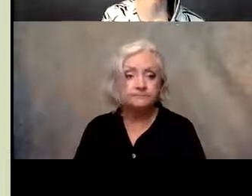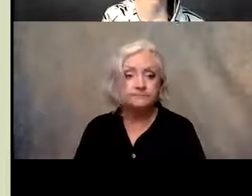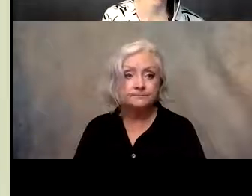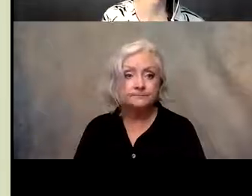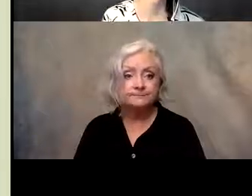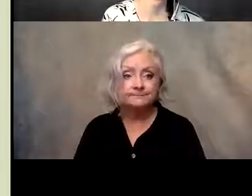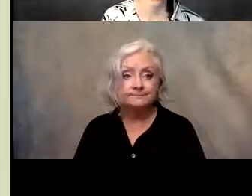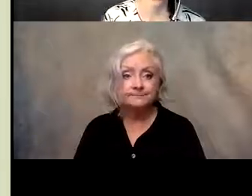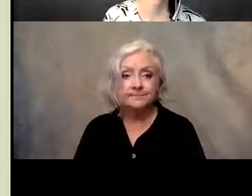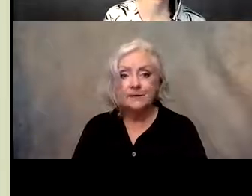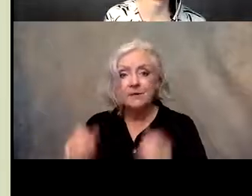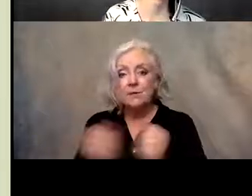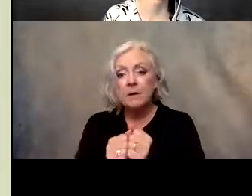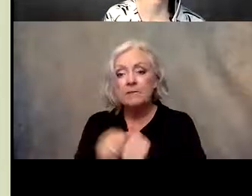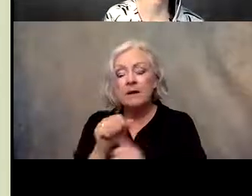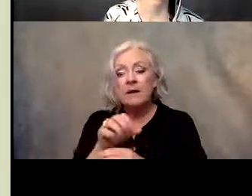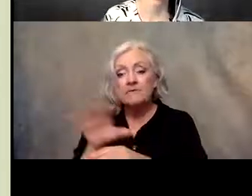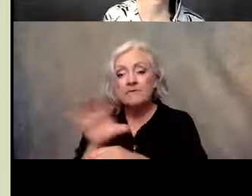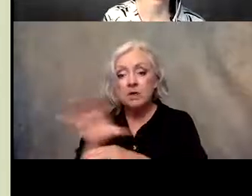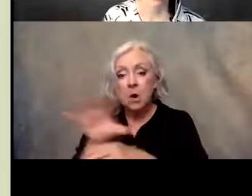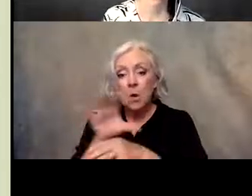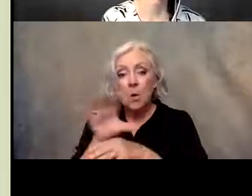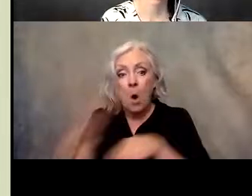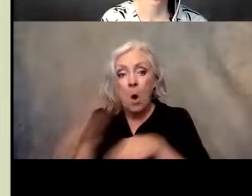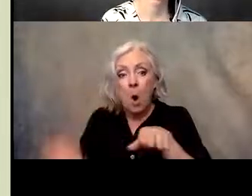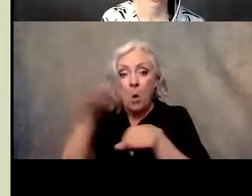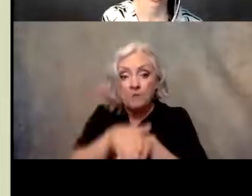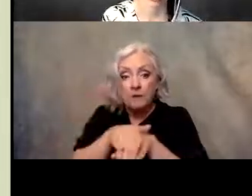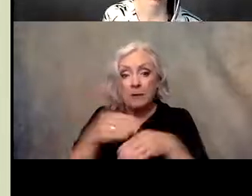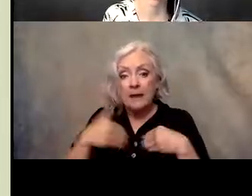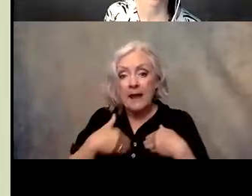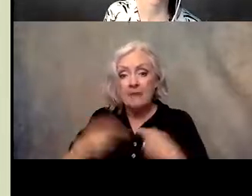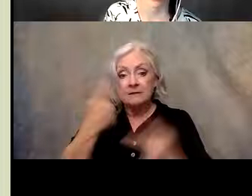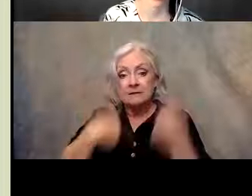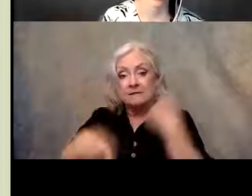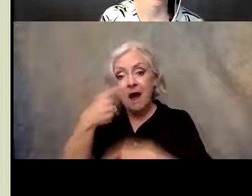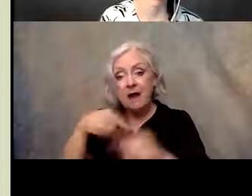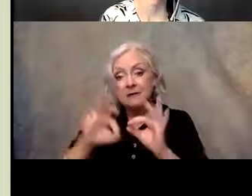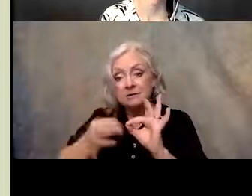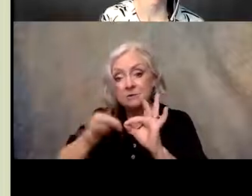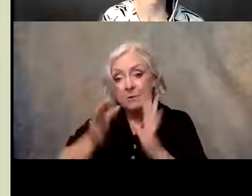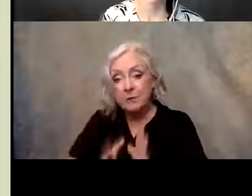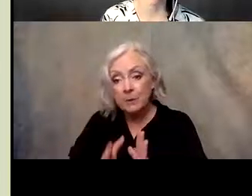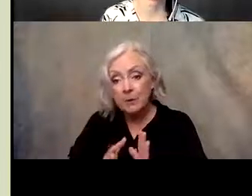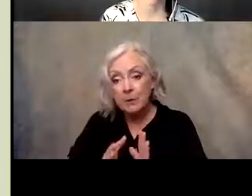With video overlay. We're using a sign language interpreter who has been captured in a video